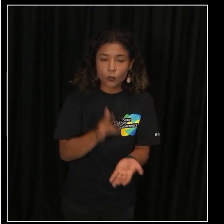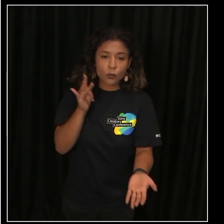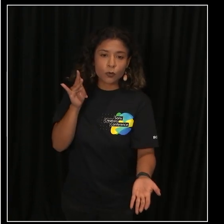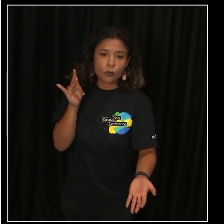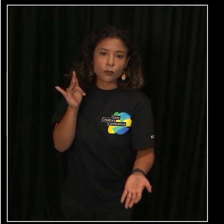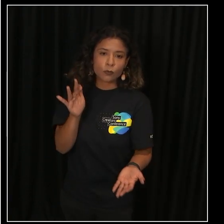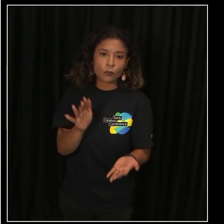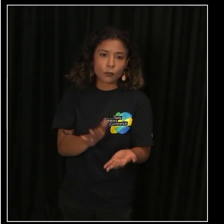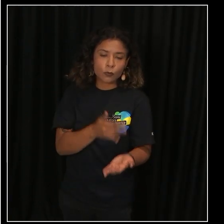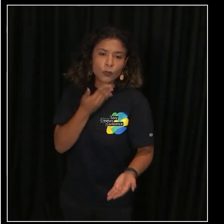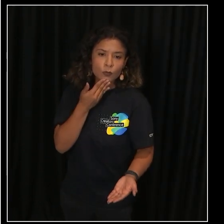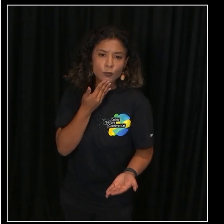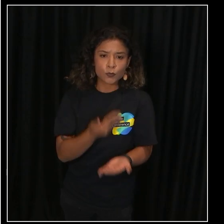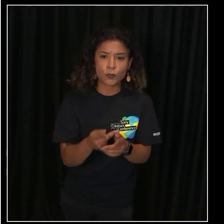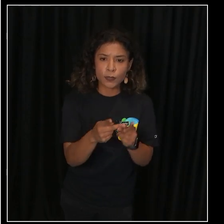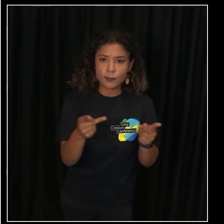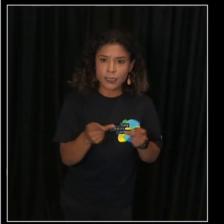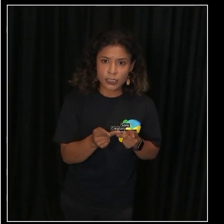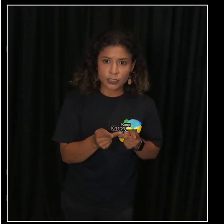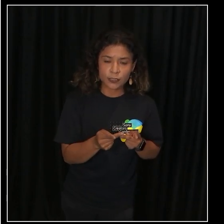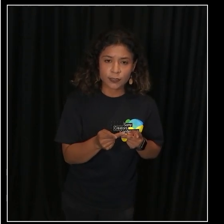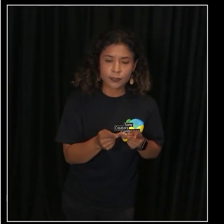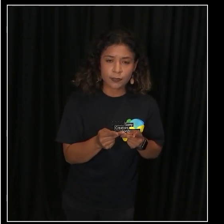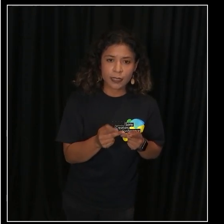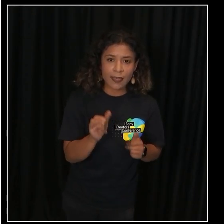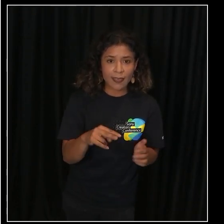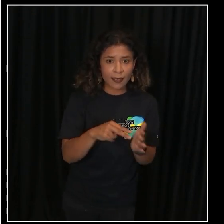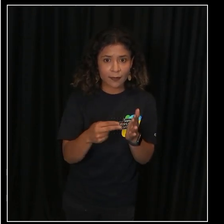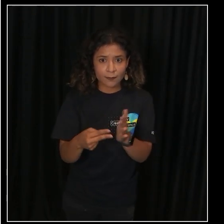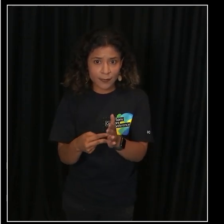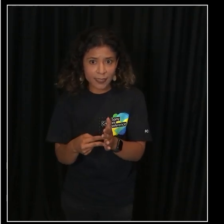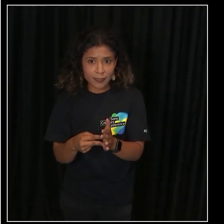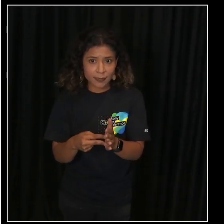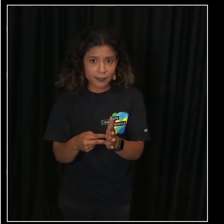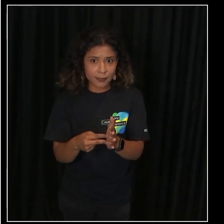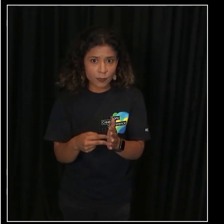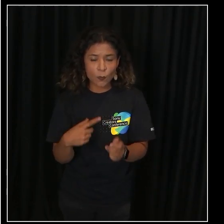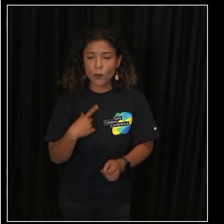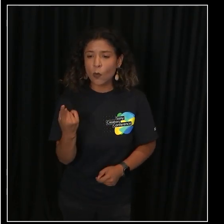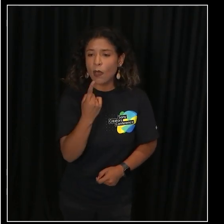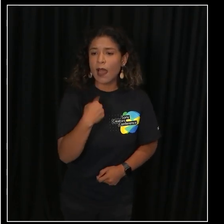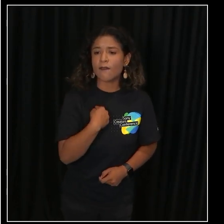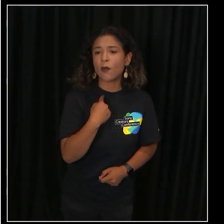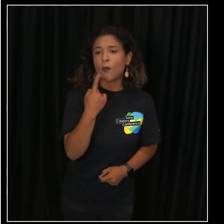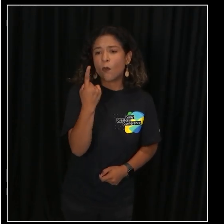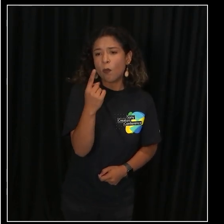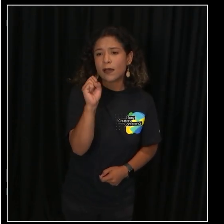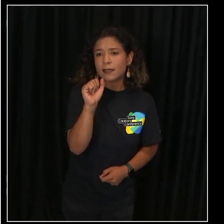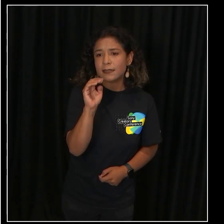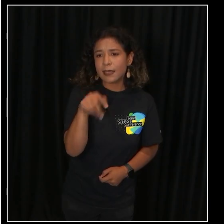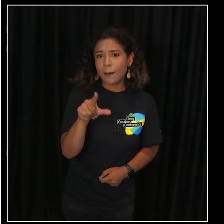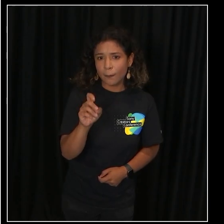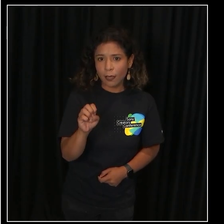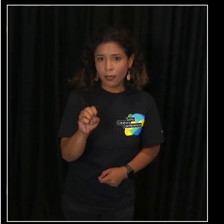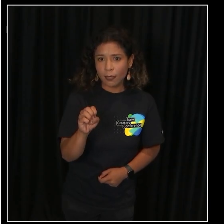because it means that every thread individually only has to sample one sample and its bilinear neighbor